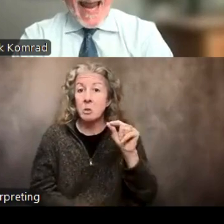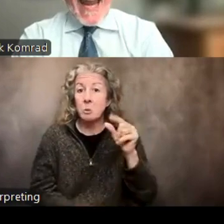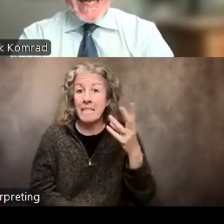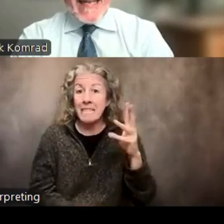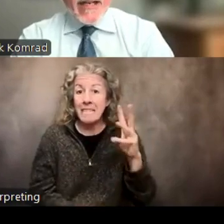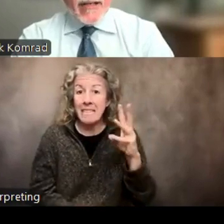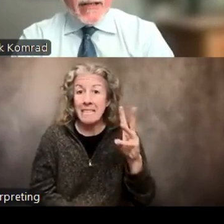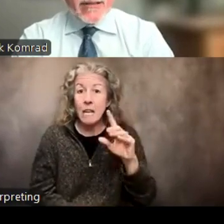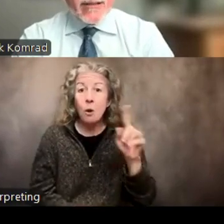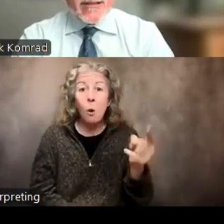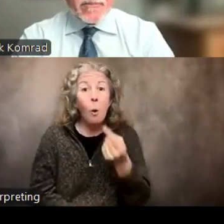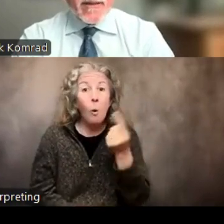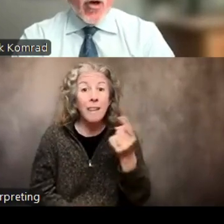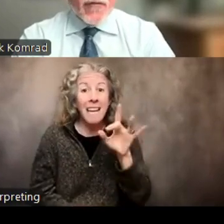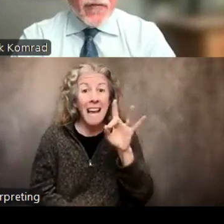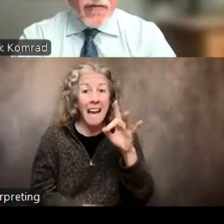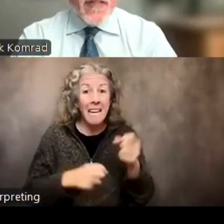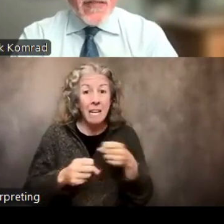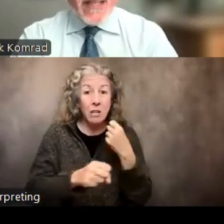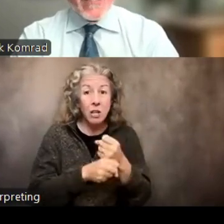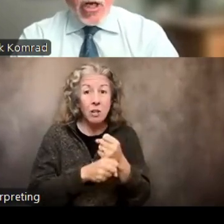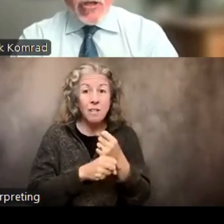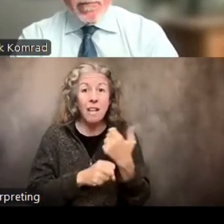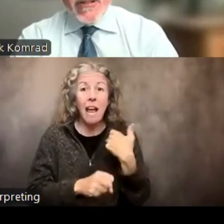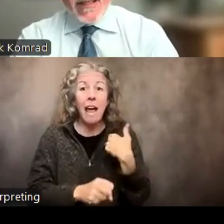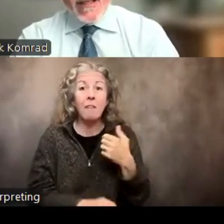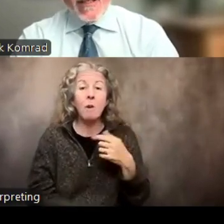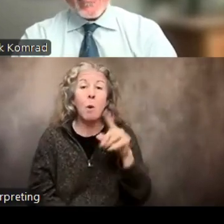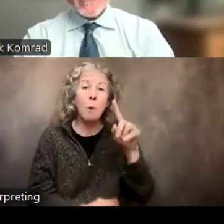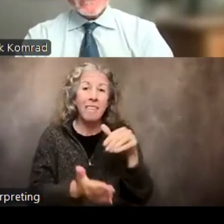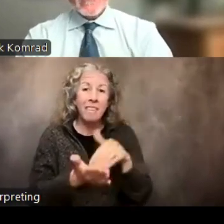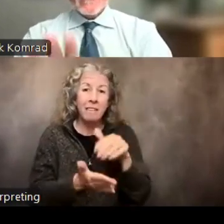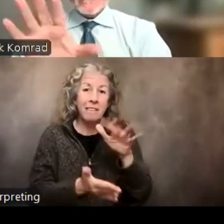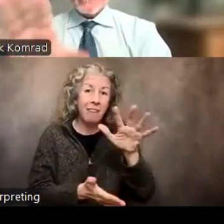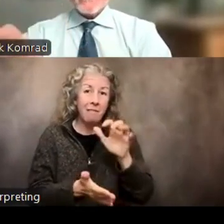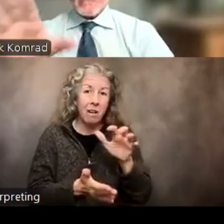eight years, there's been over 15 100% increase. There have now